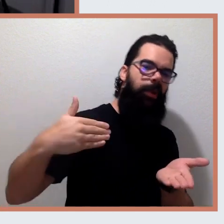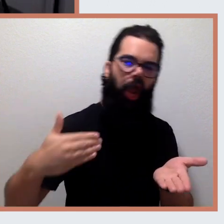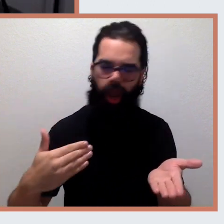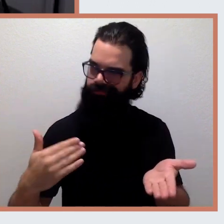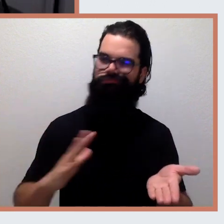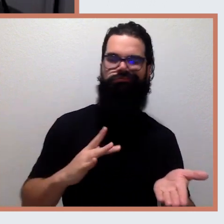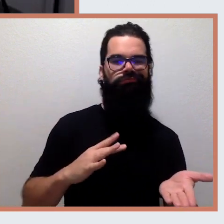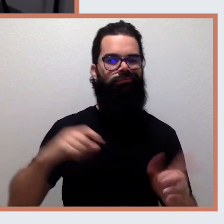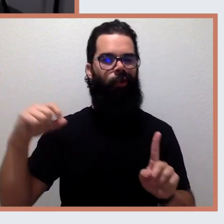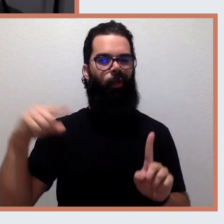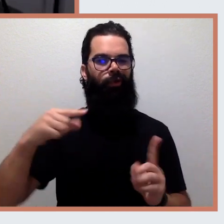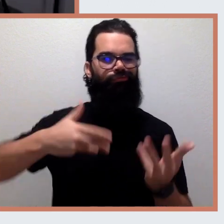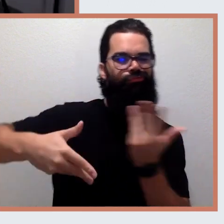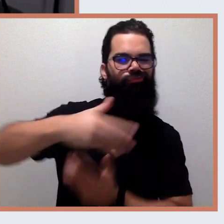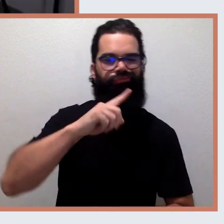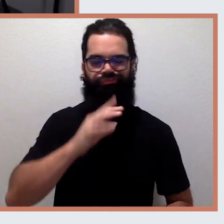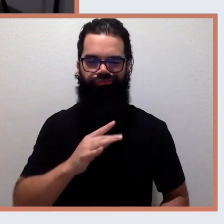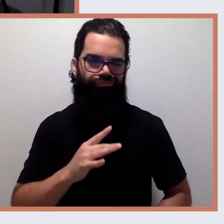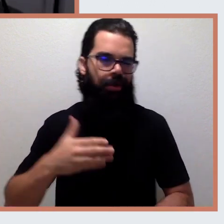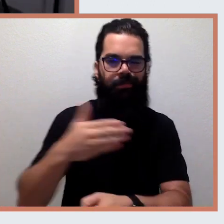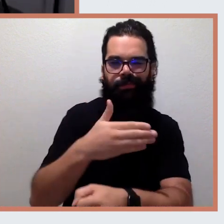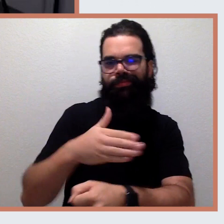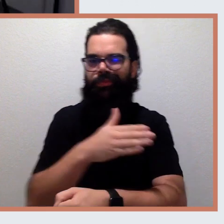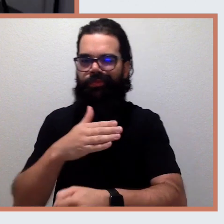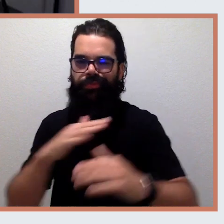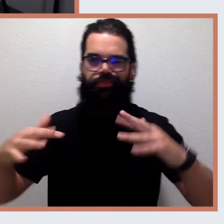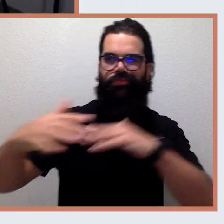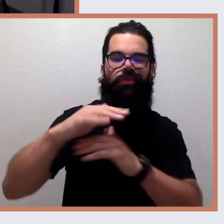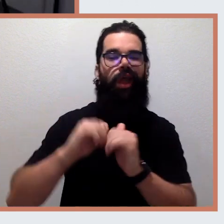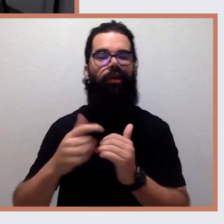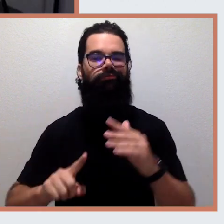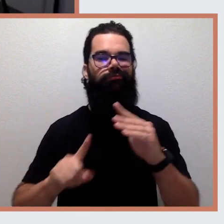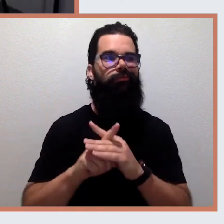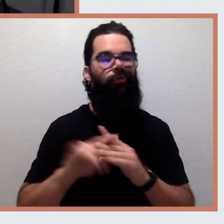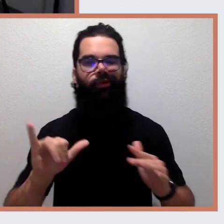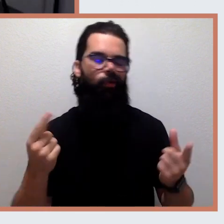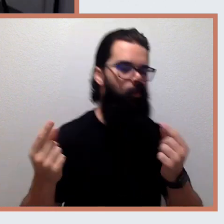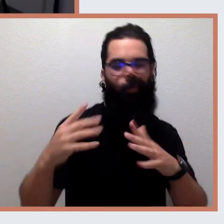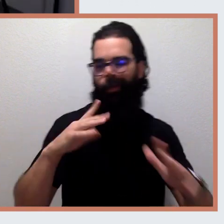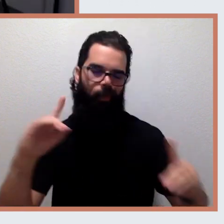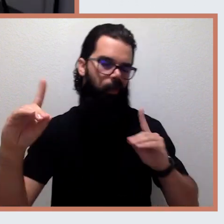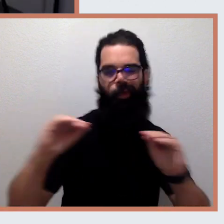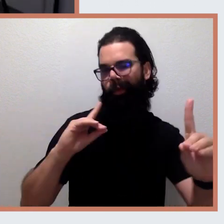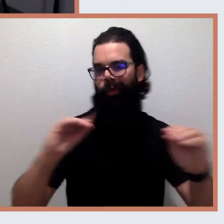"Sweet, like I love these people, this is awesome." And after that, when that song came on. Do do do do do do